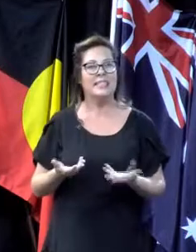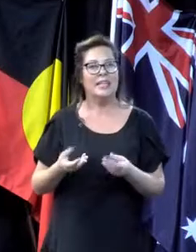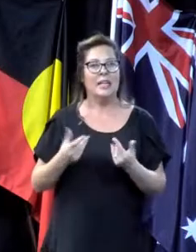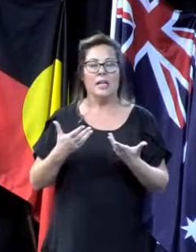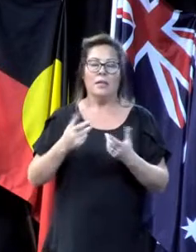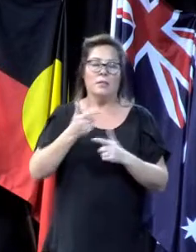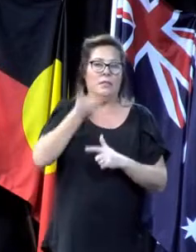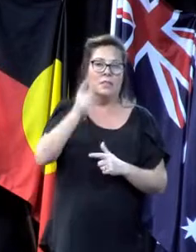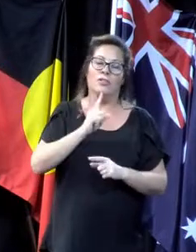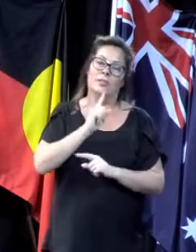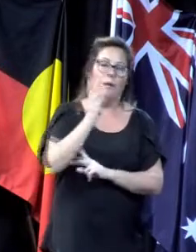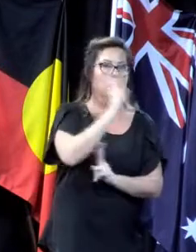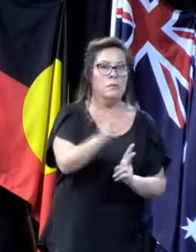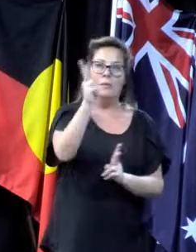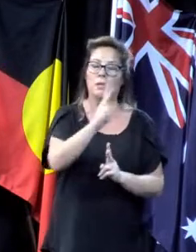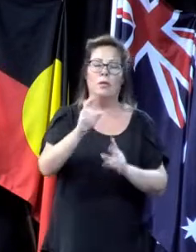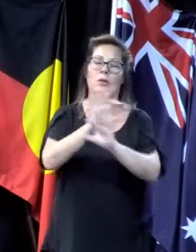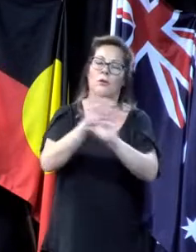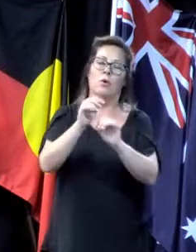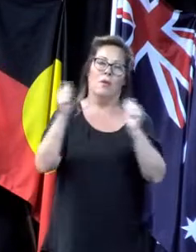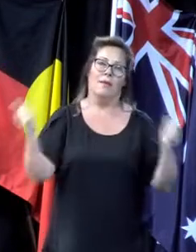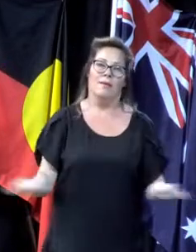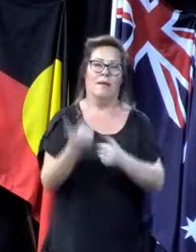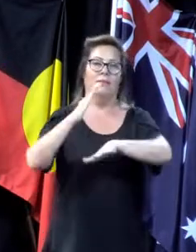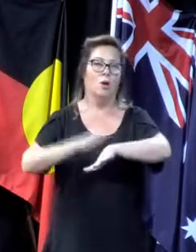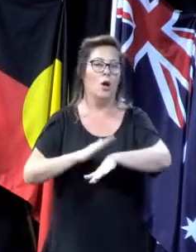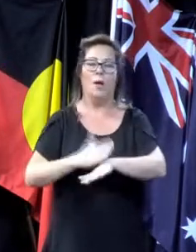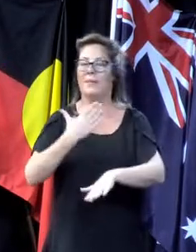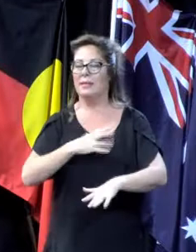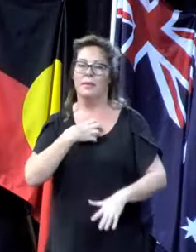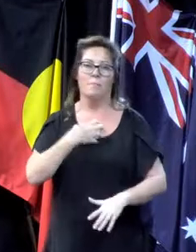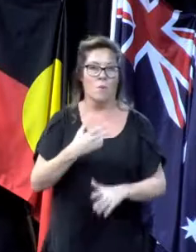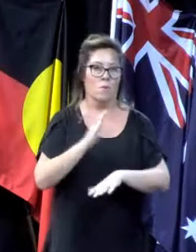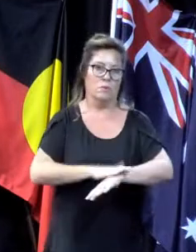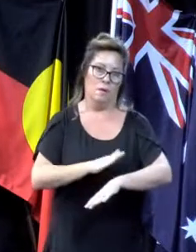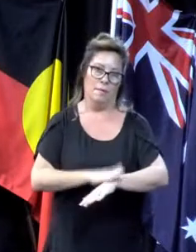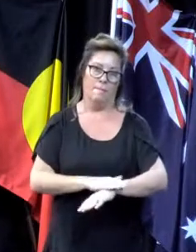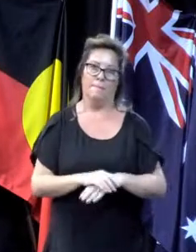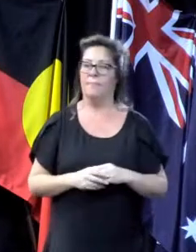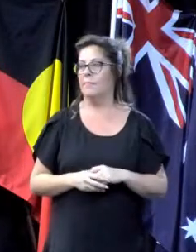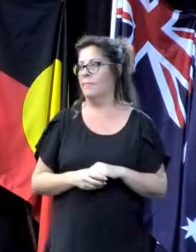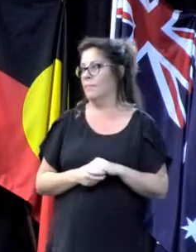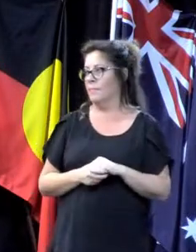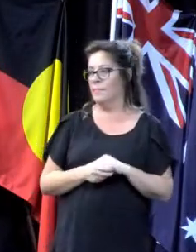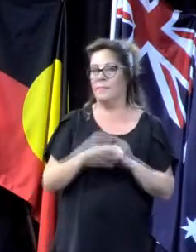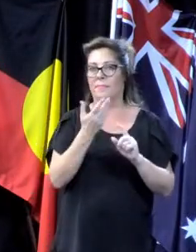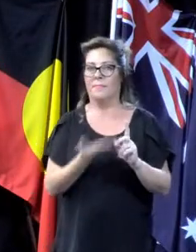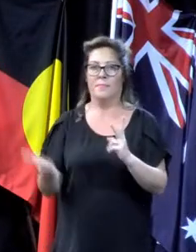Thank you. Ms Kauppila. Ingham State High School, we have over staffed